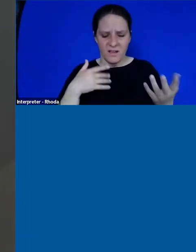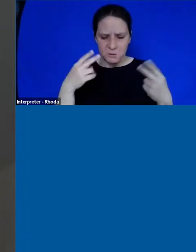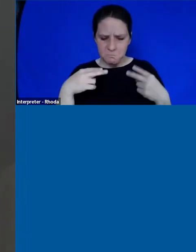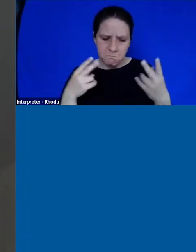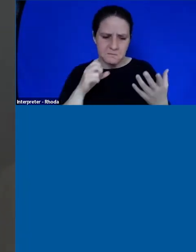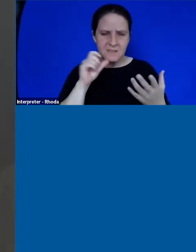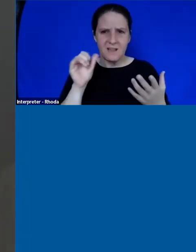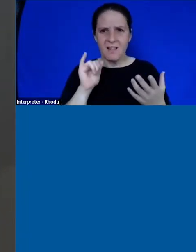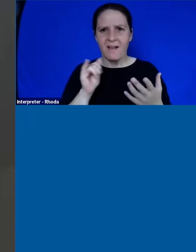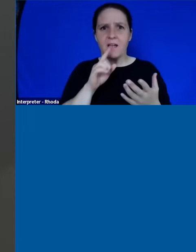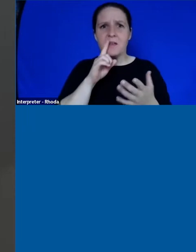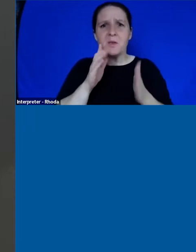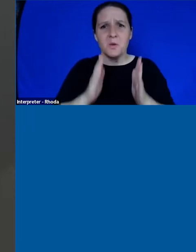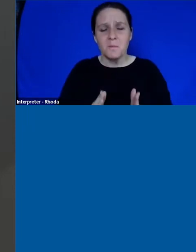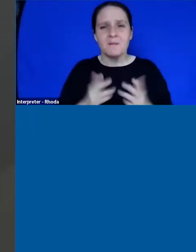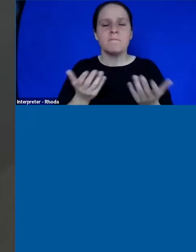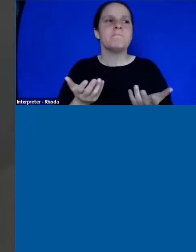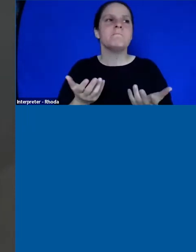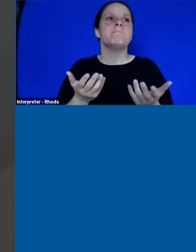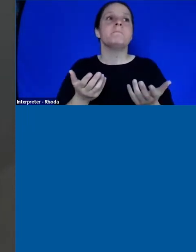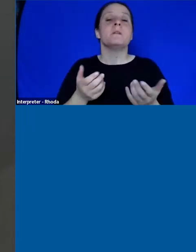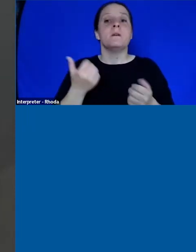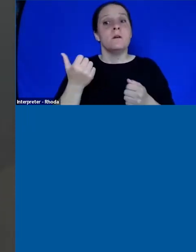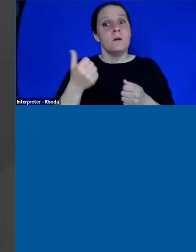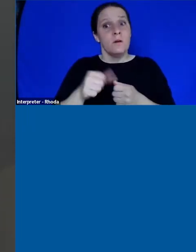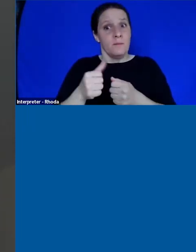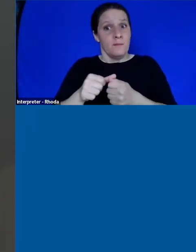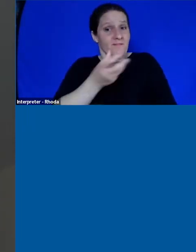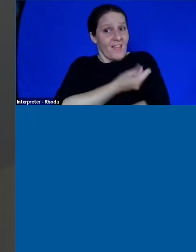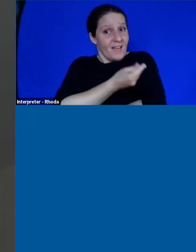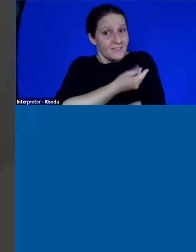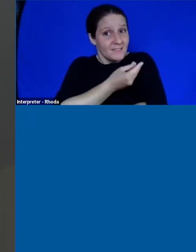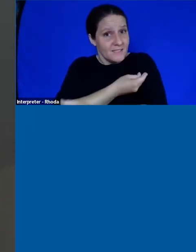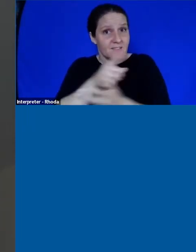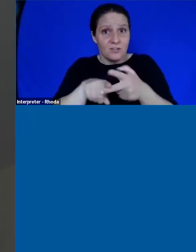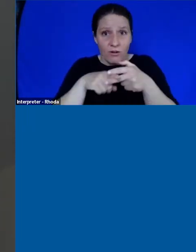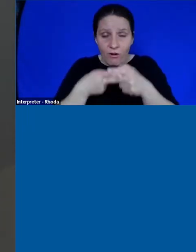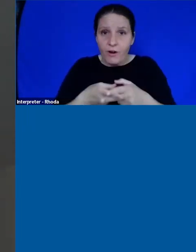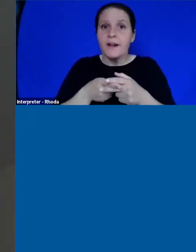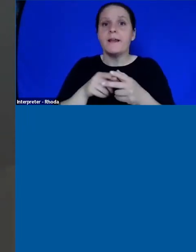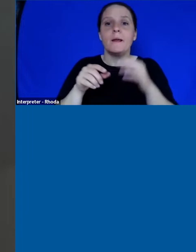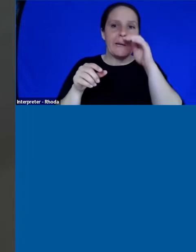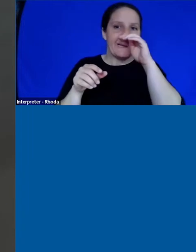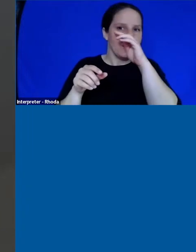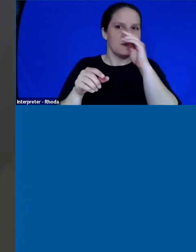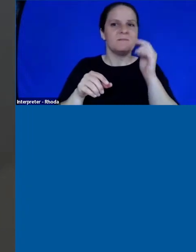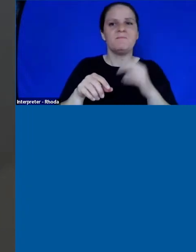When it came down to the vaccines, finally being distributed, late 2020, early 2021,